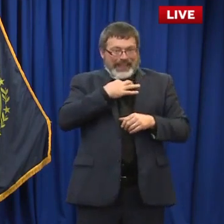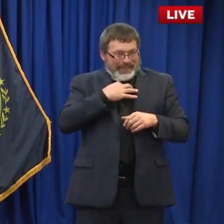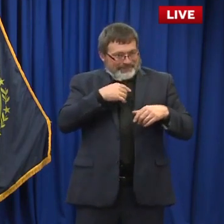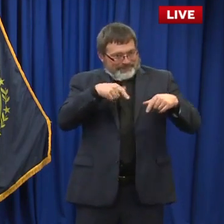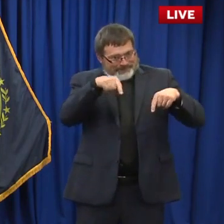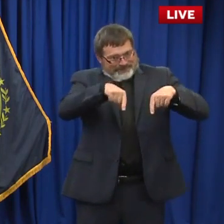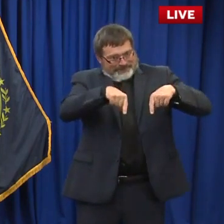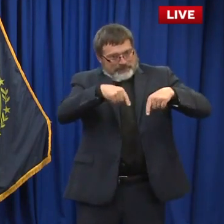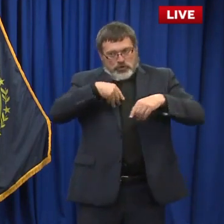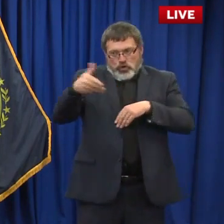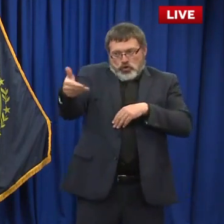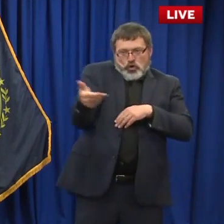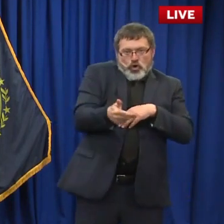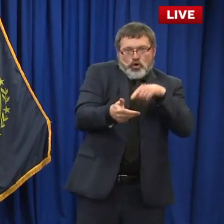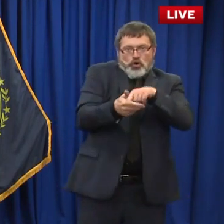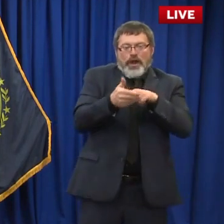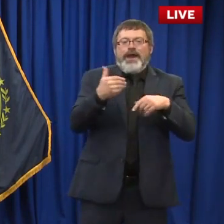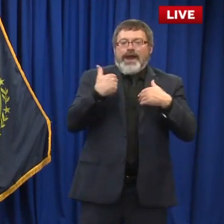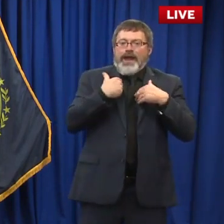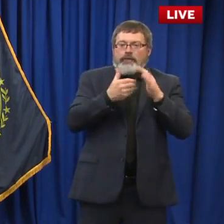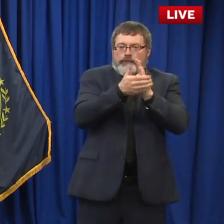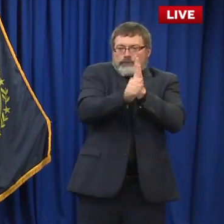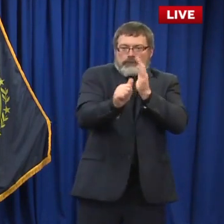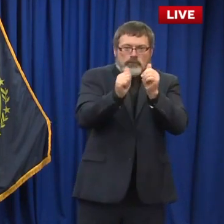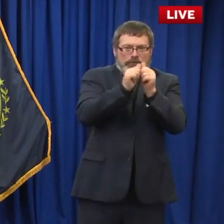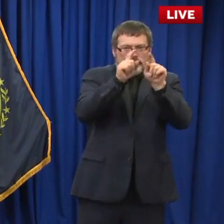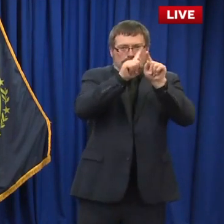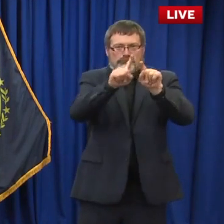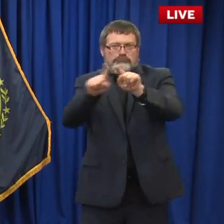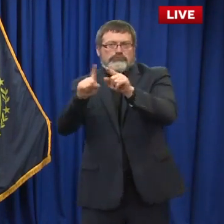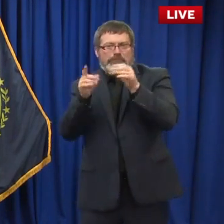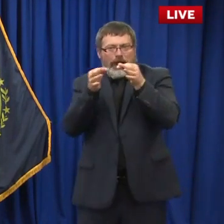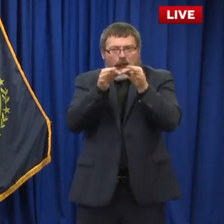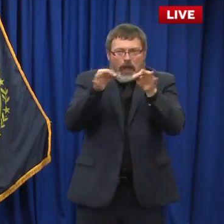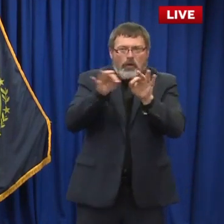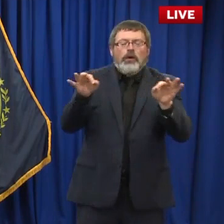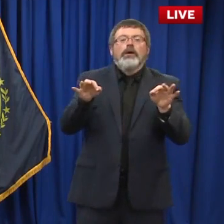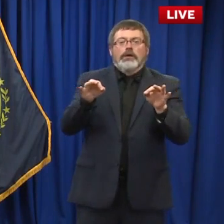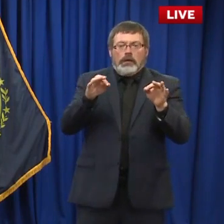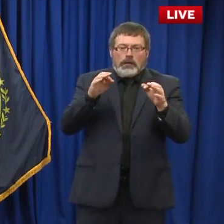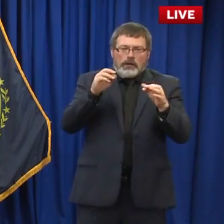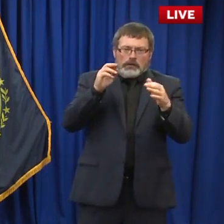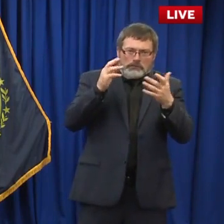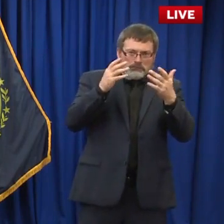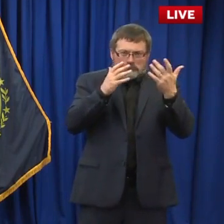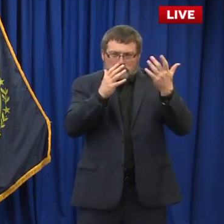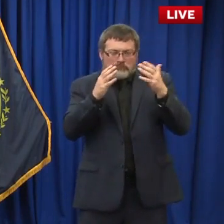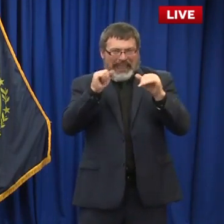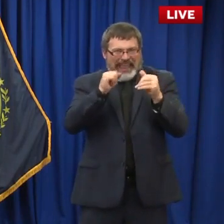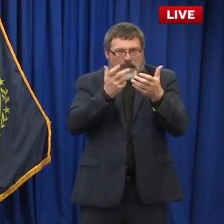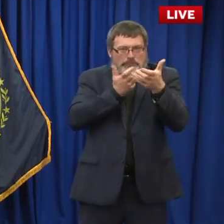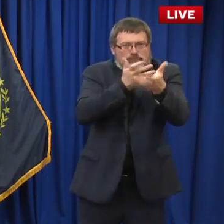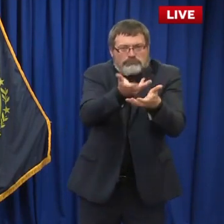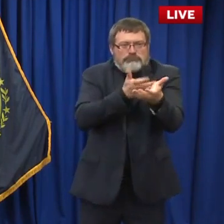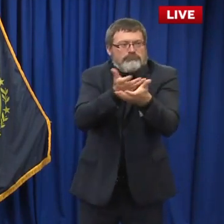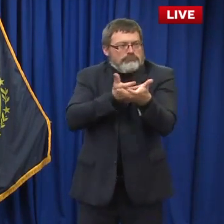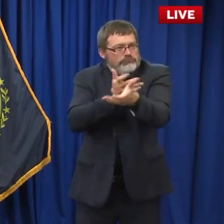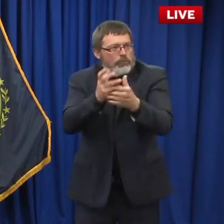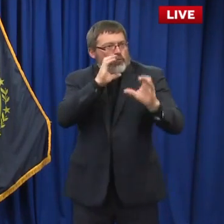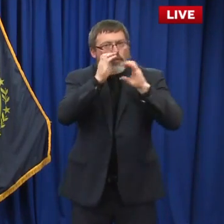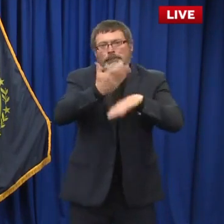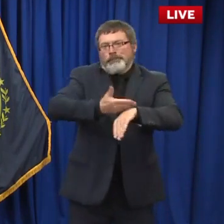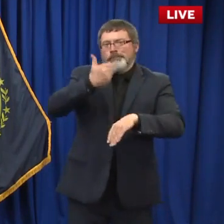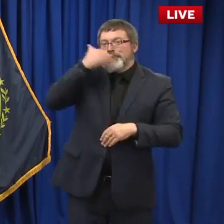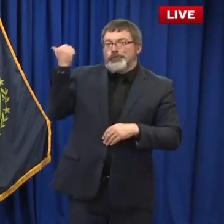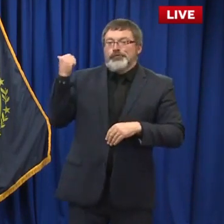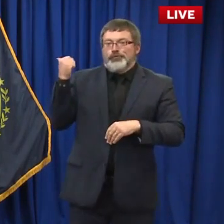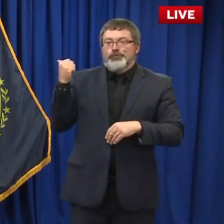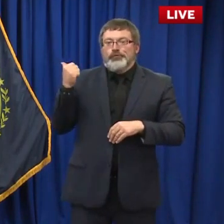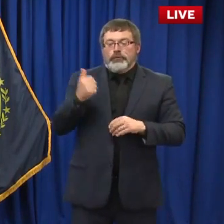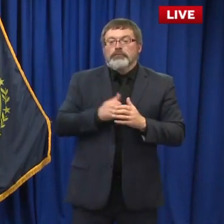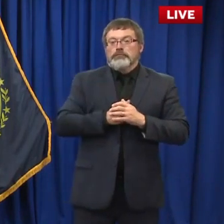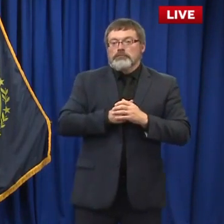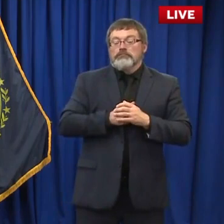FOR A LOT OF THESE FOLKS TO MAKE SURE NOT JUST THAT WE'RE COLLECTING DATA, BUT MOST IMPORTANTLY, THEY'RE GETTING THE HEALTH CARE THAT THEY TRULY -- THAT THEY TRULY DESERVE.